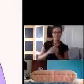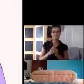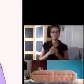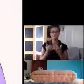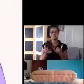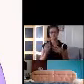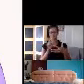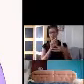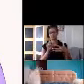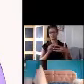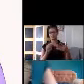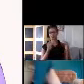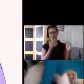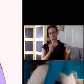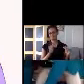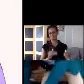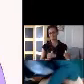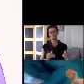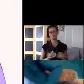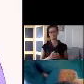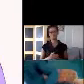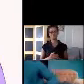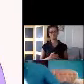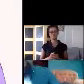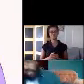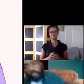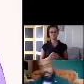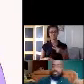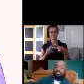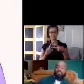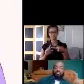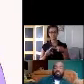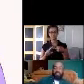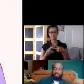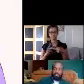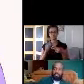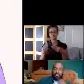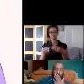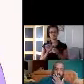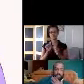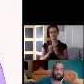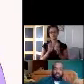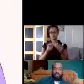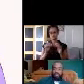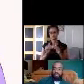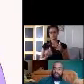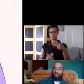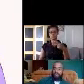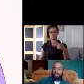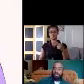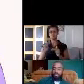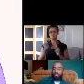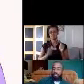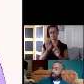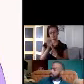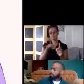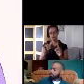programs and work with communities, built environment, and then in the next layer inside